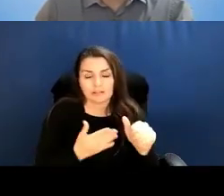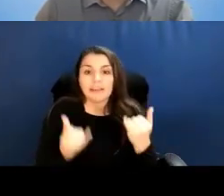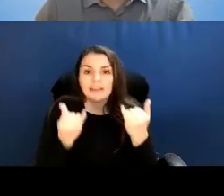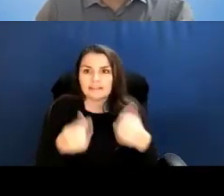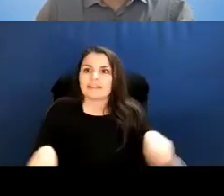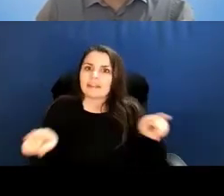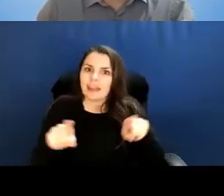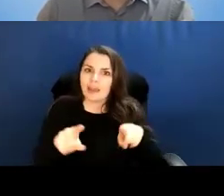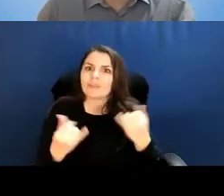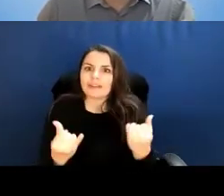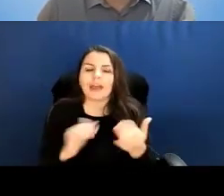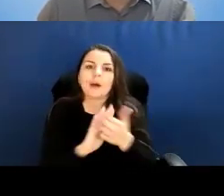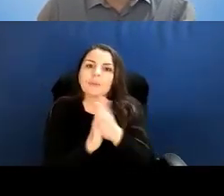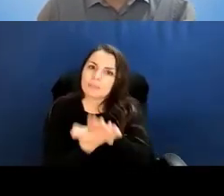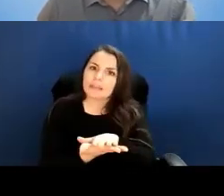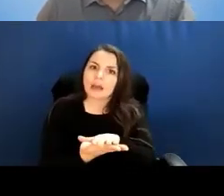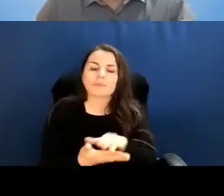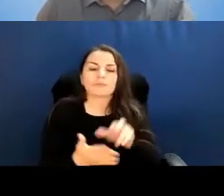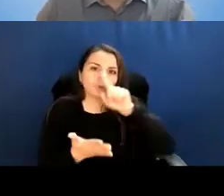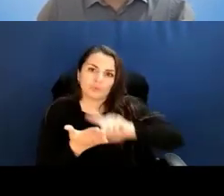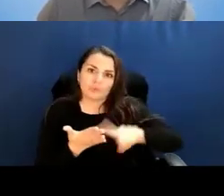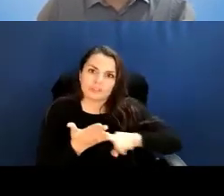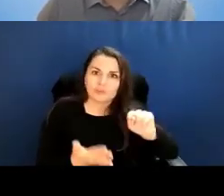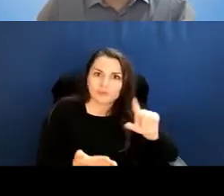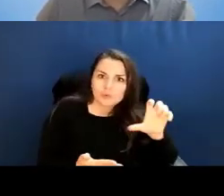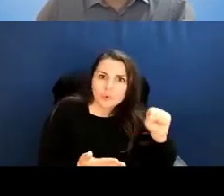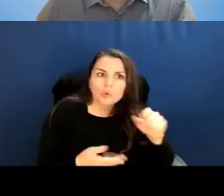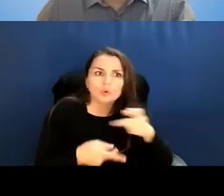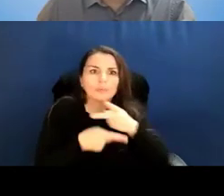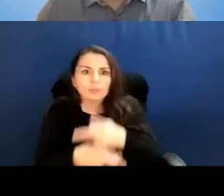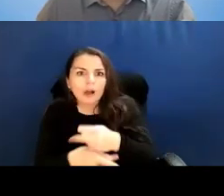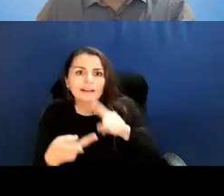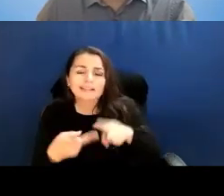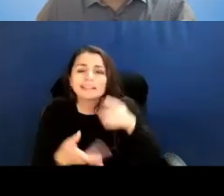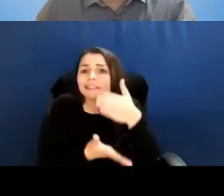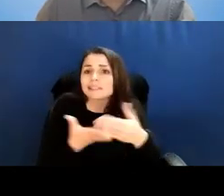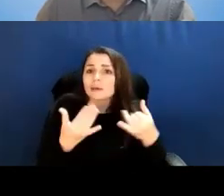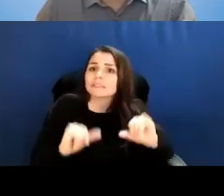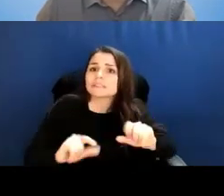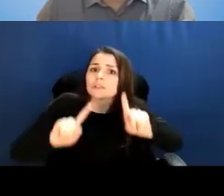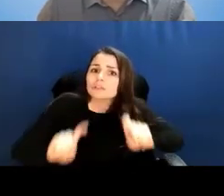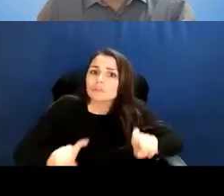commercially as research tools, or some of them are in clinical trials. Some of them are already in use,